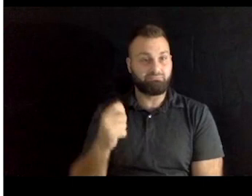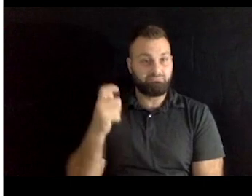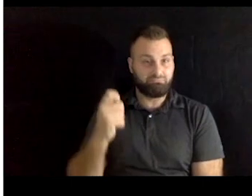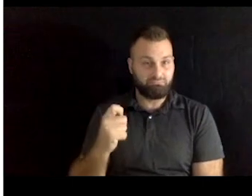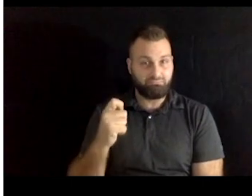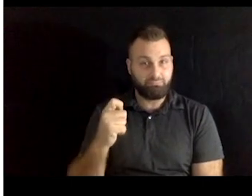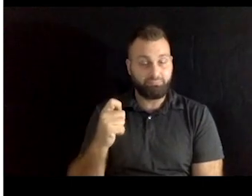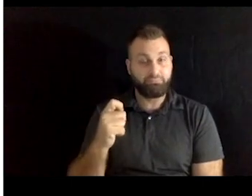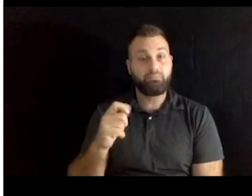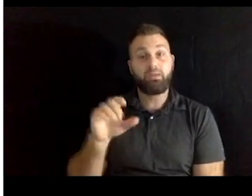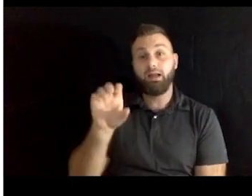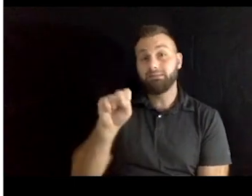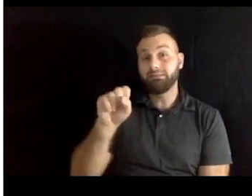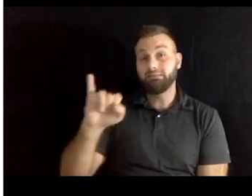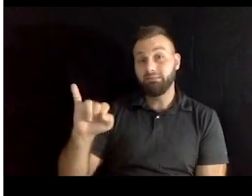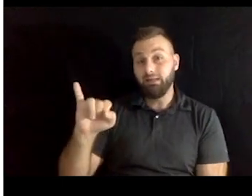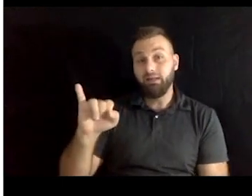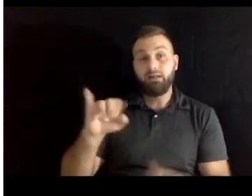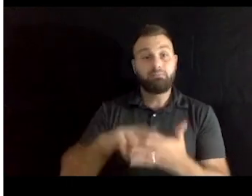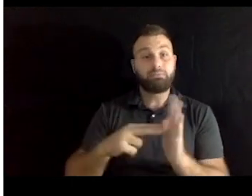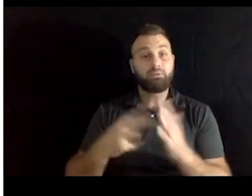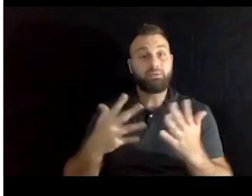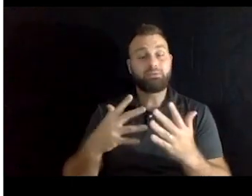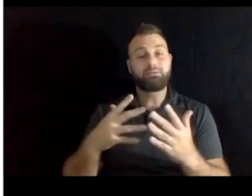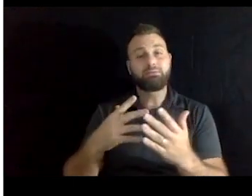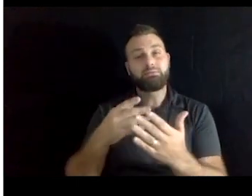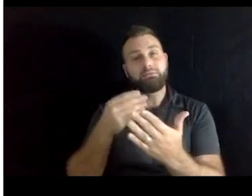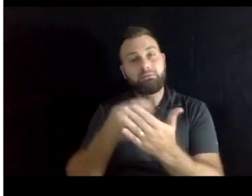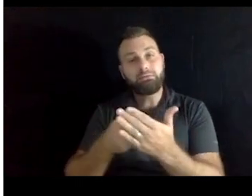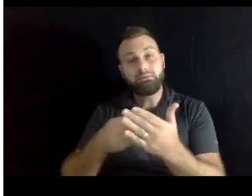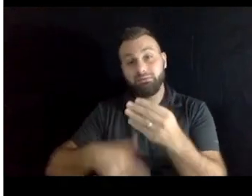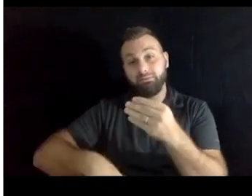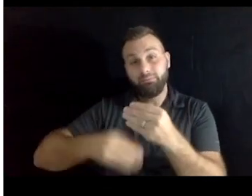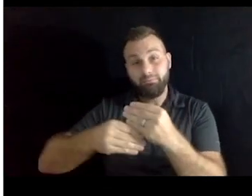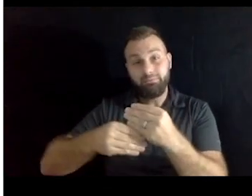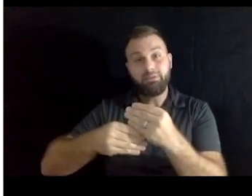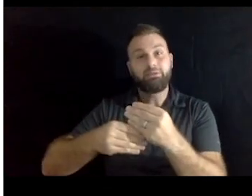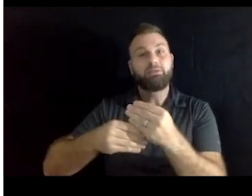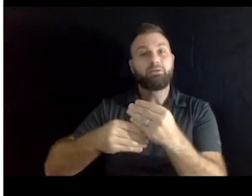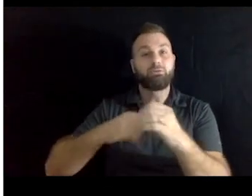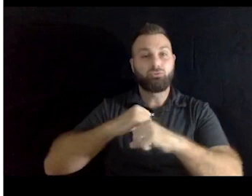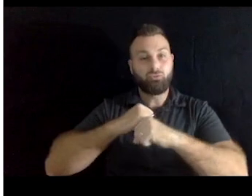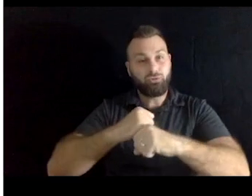SSI stands for Supplemental Security Income. This program supports children.